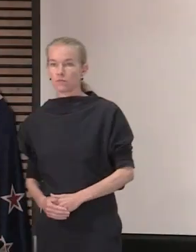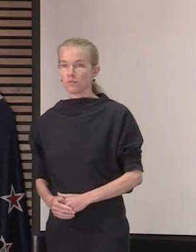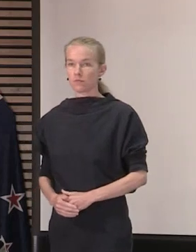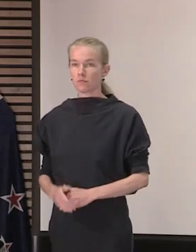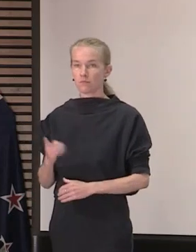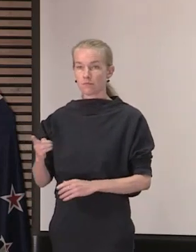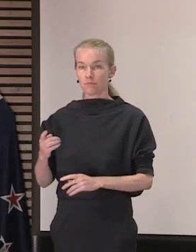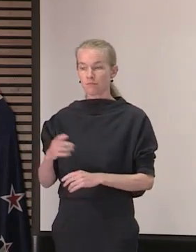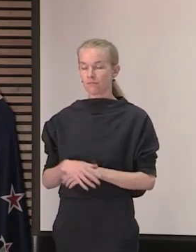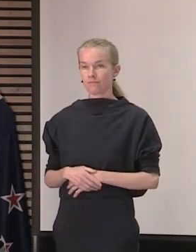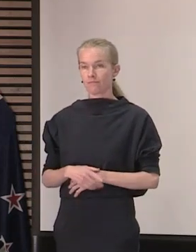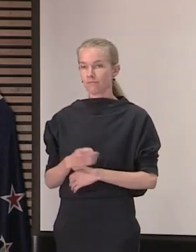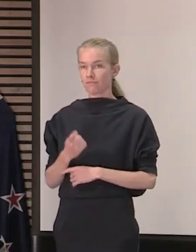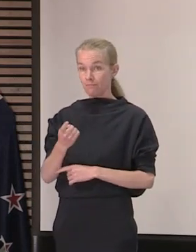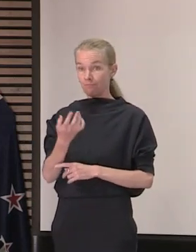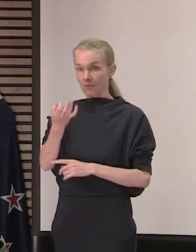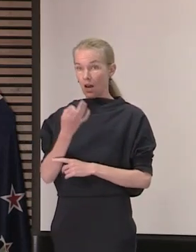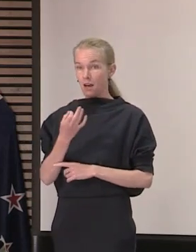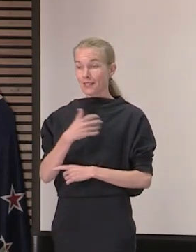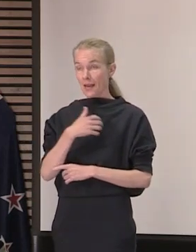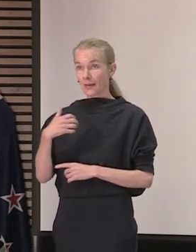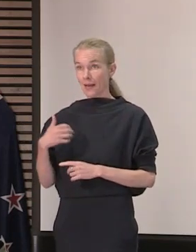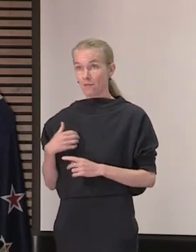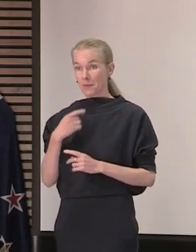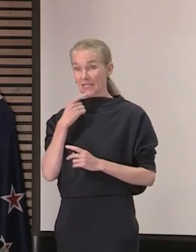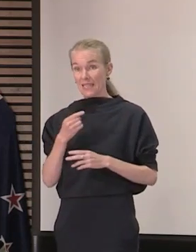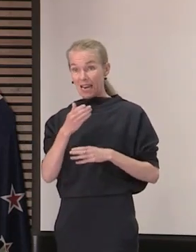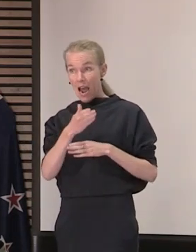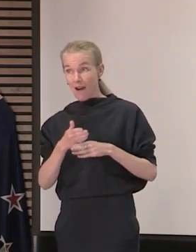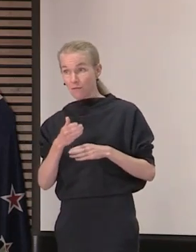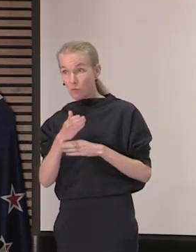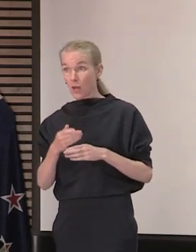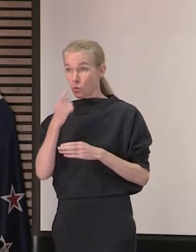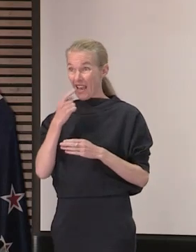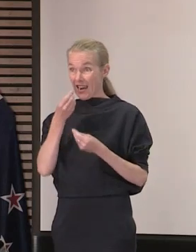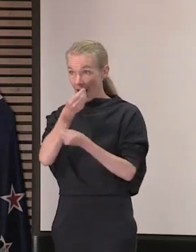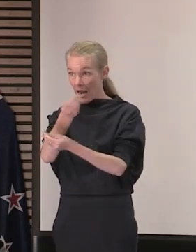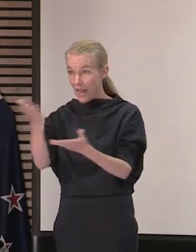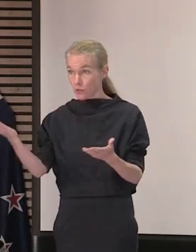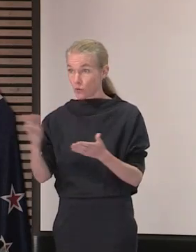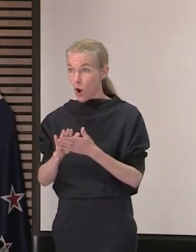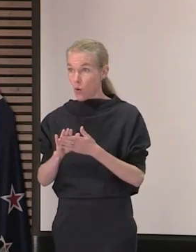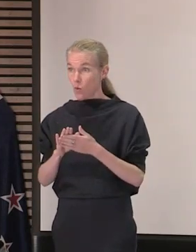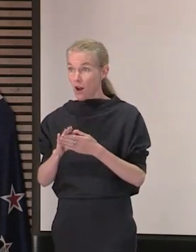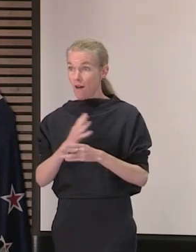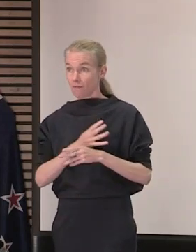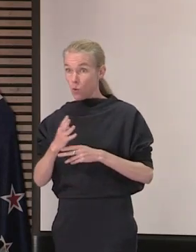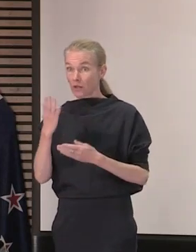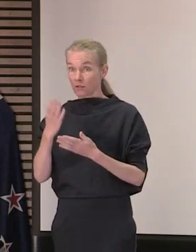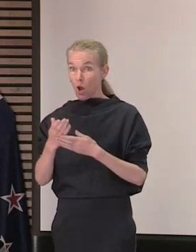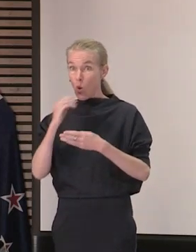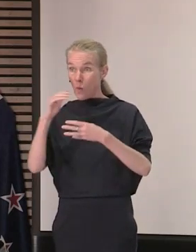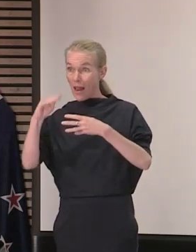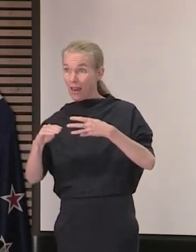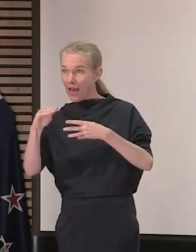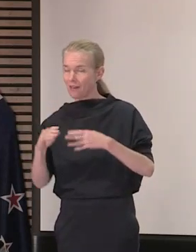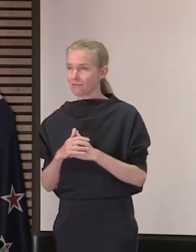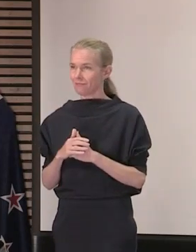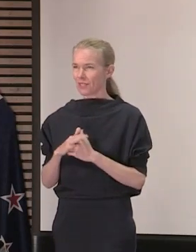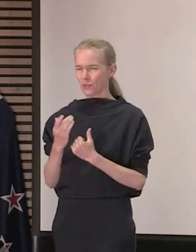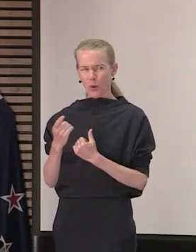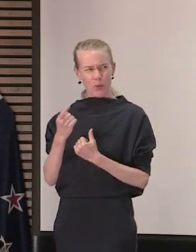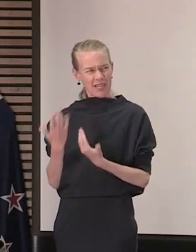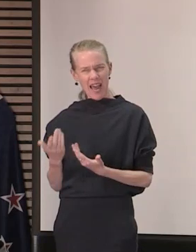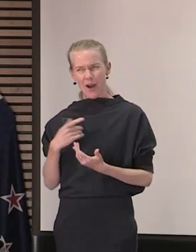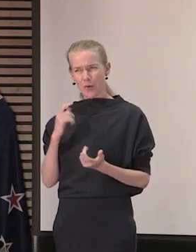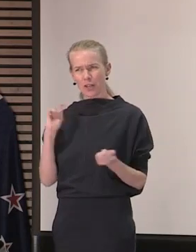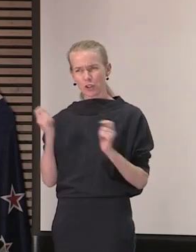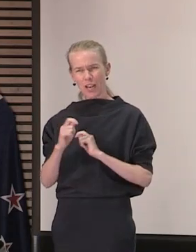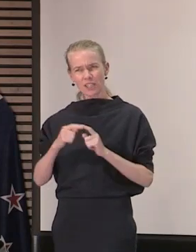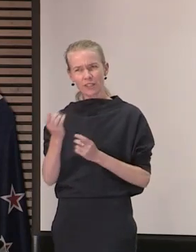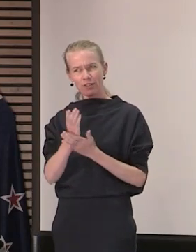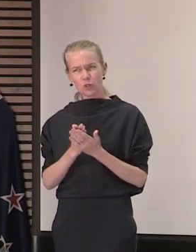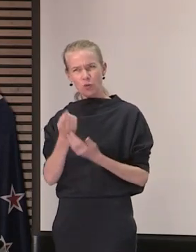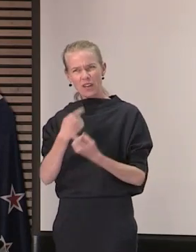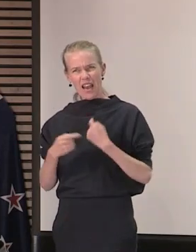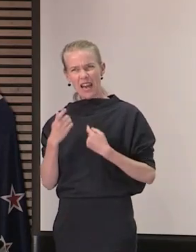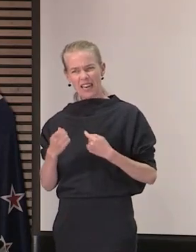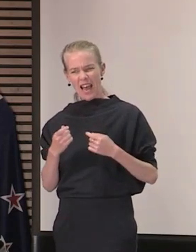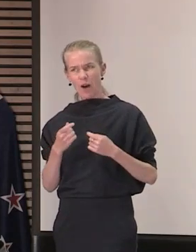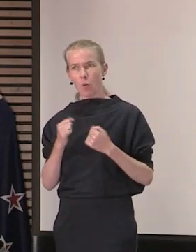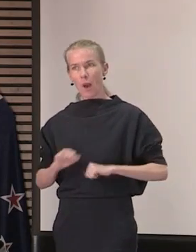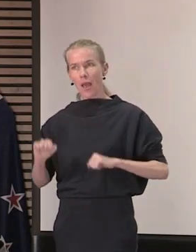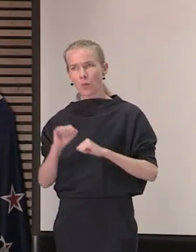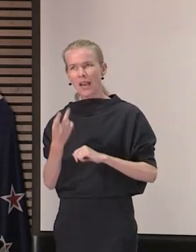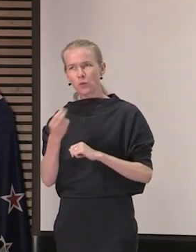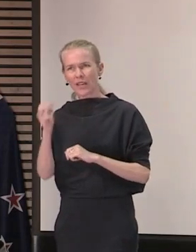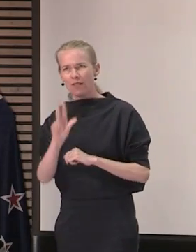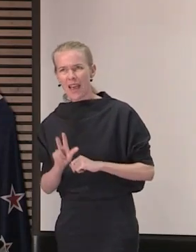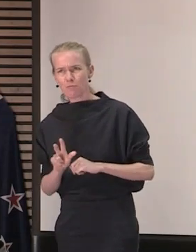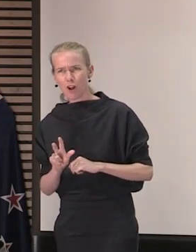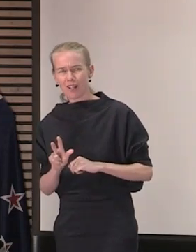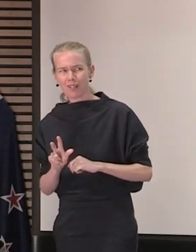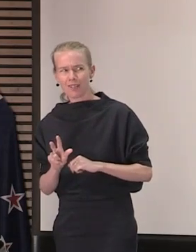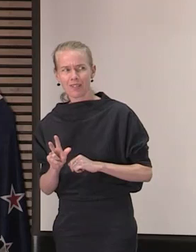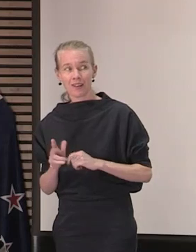Our messageto businesses now is preparenow.